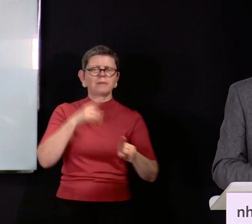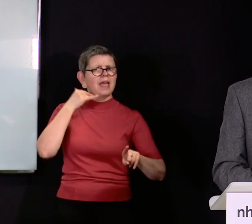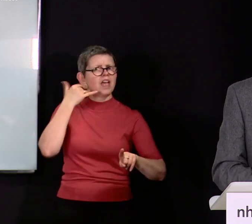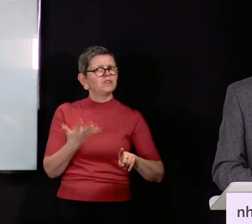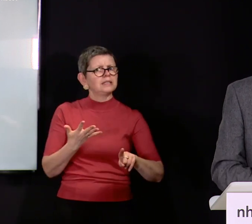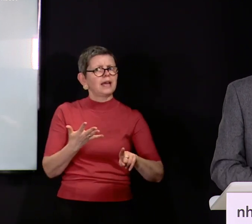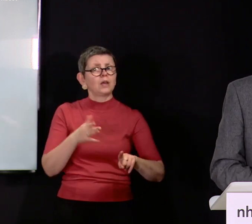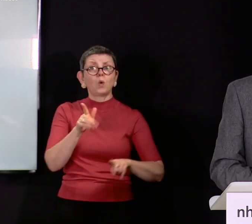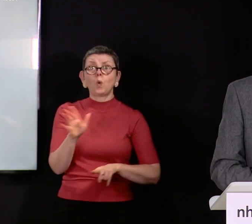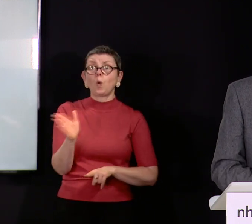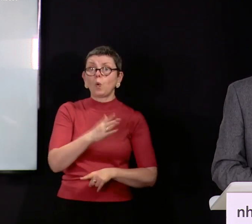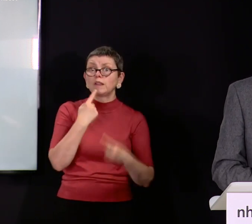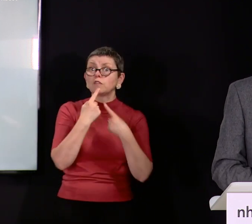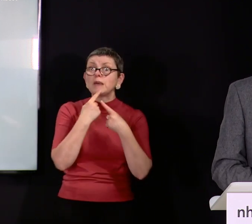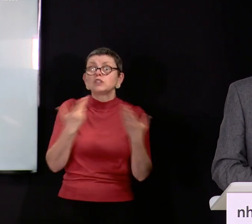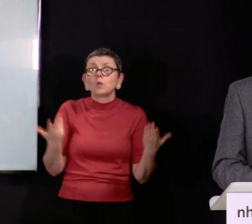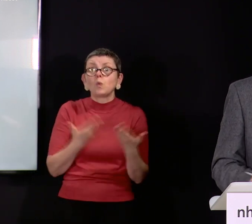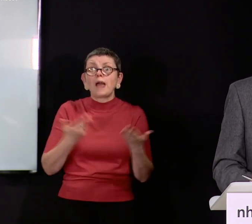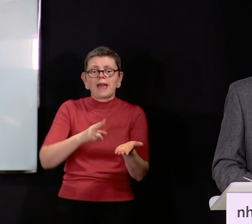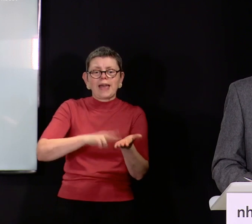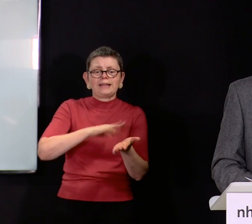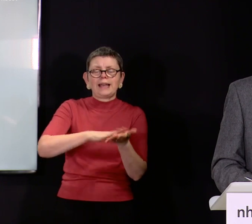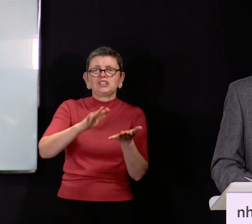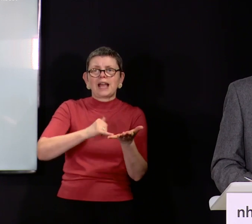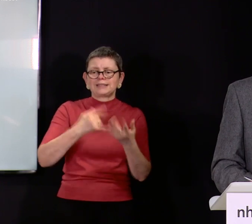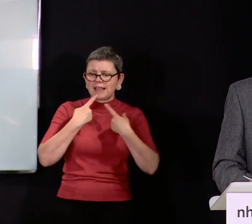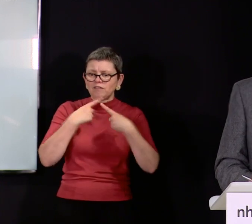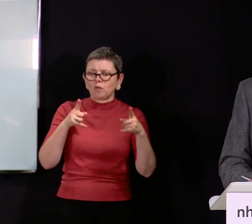information is available for you on nhsinform.scot.